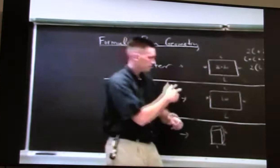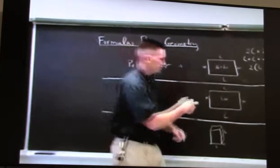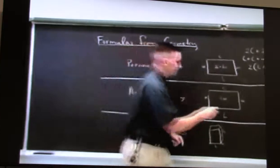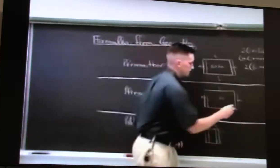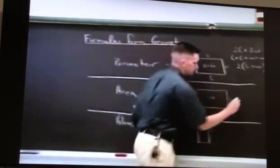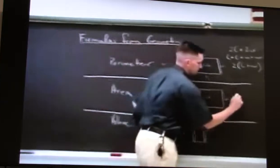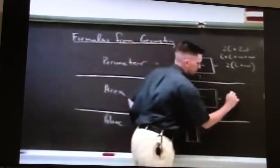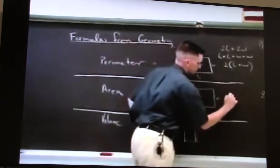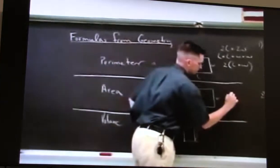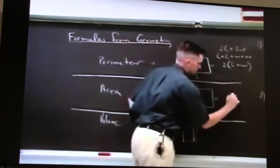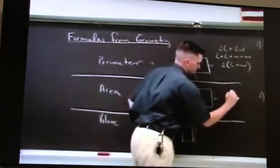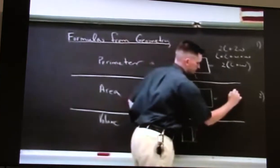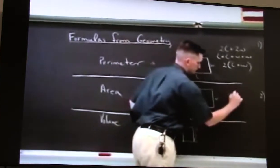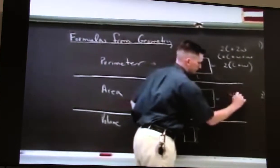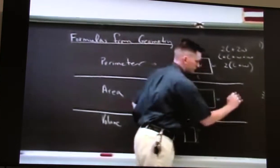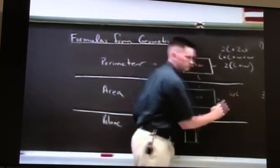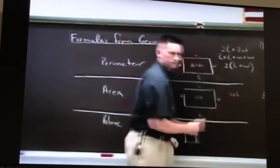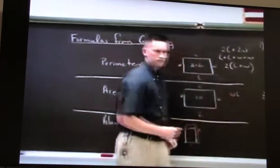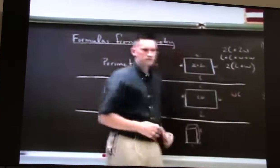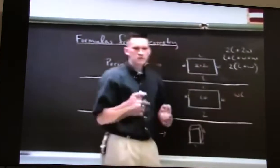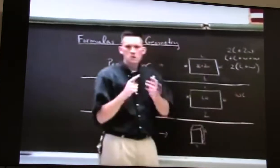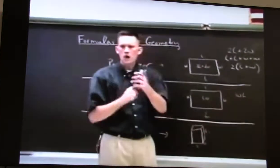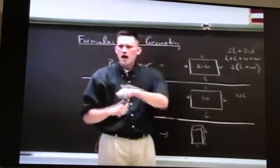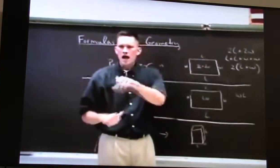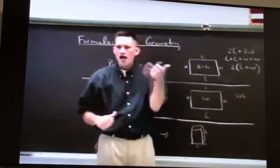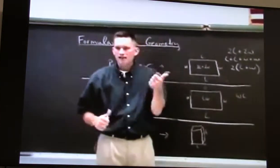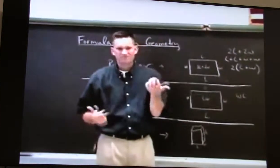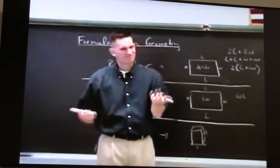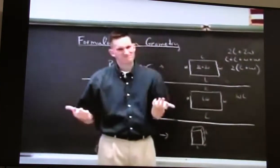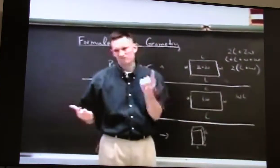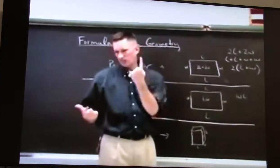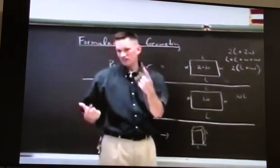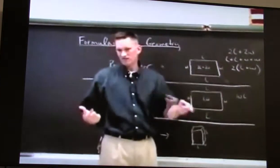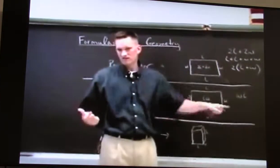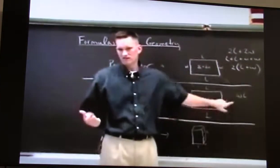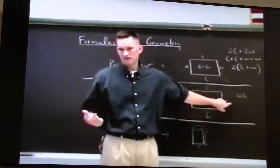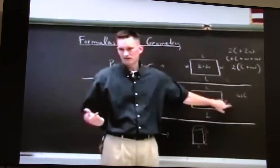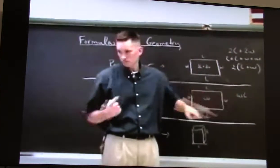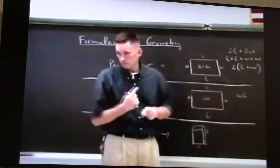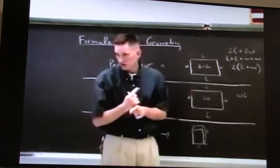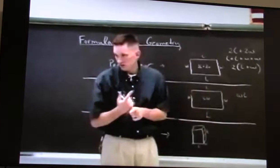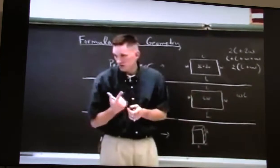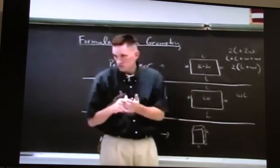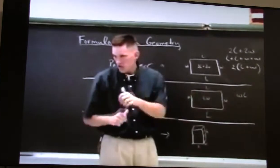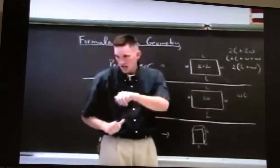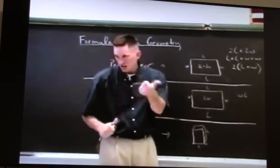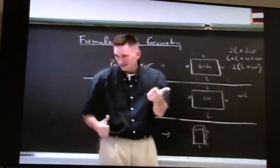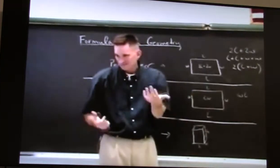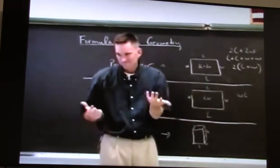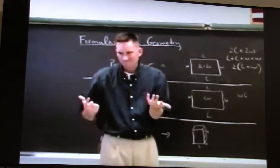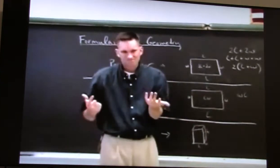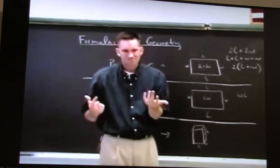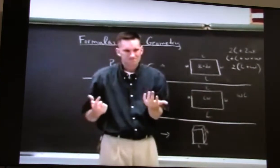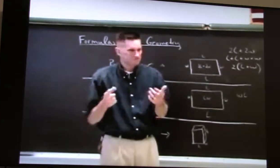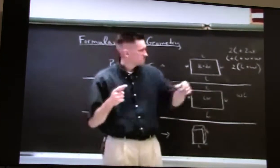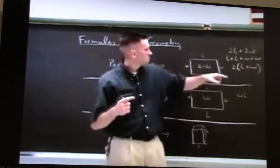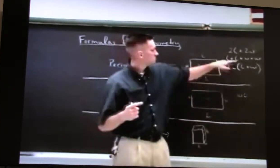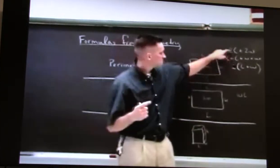You take length times width or width times length and this really is the only formula